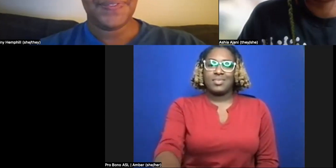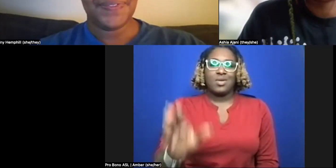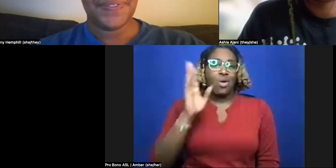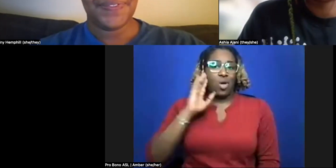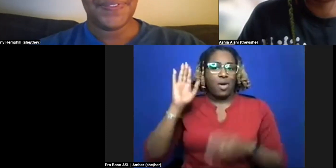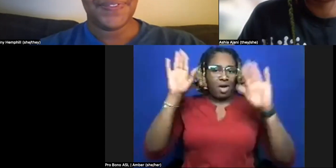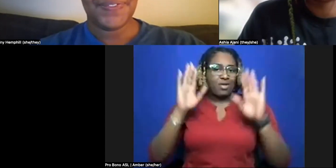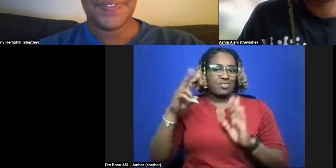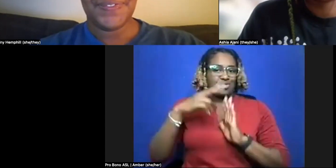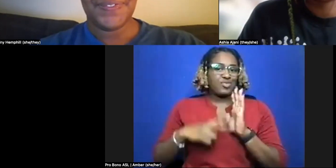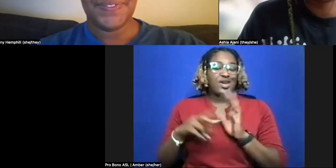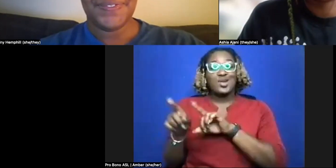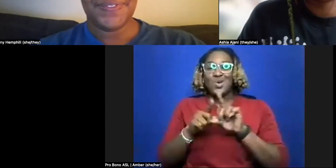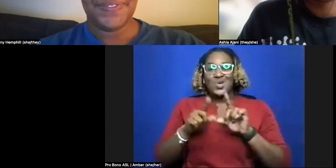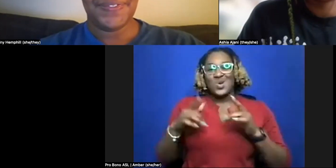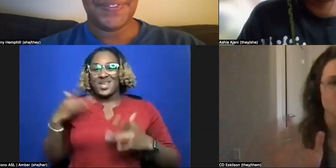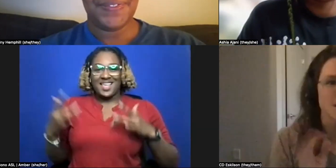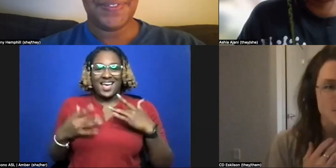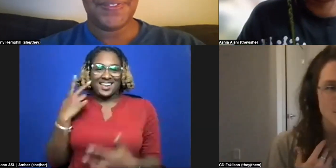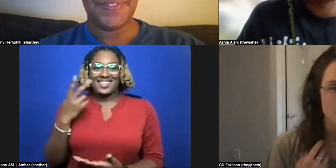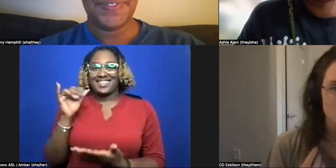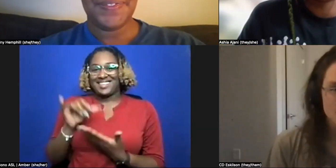Yeah, but the frameworks which people come from for creating creative work,